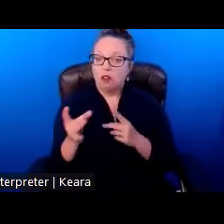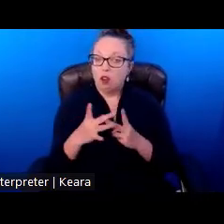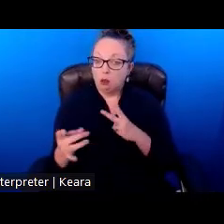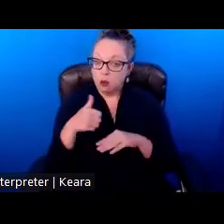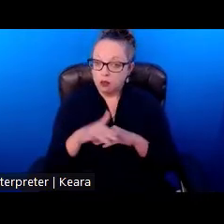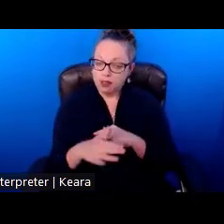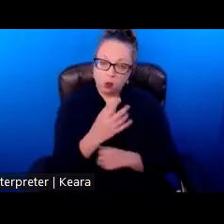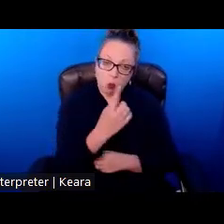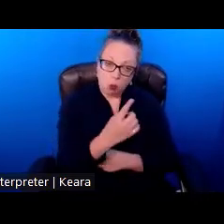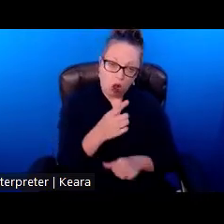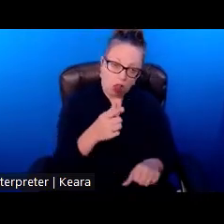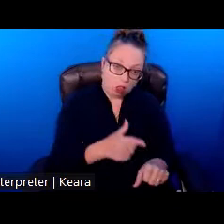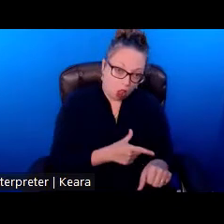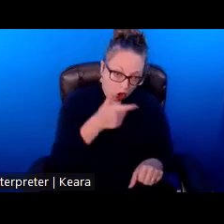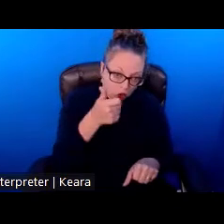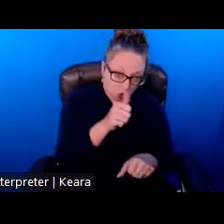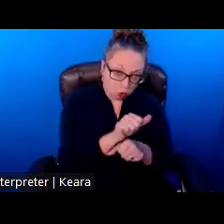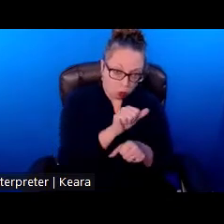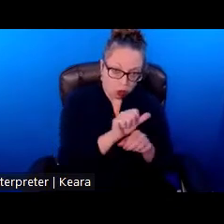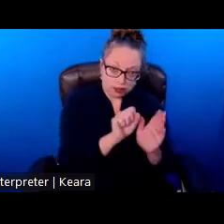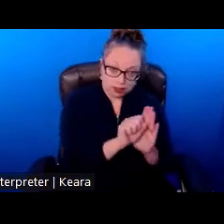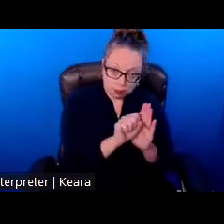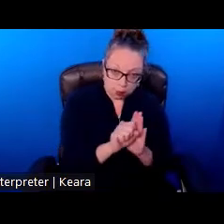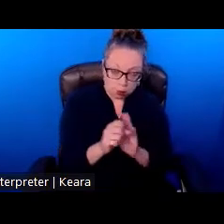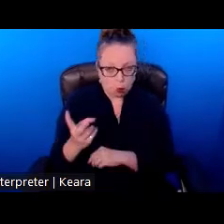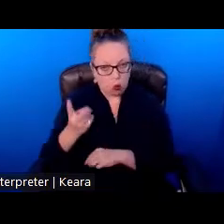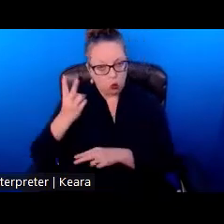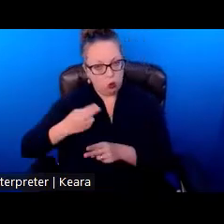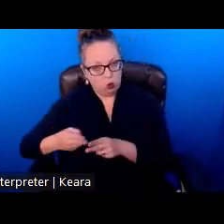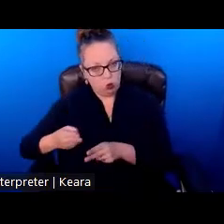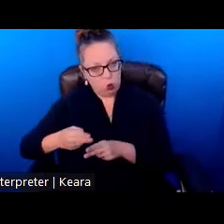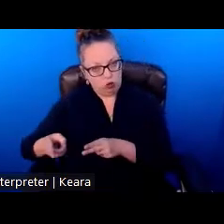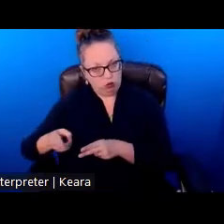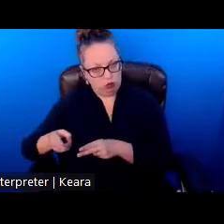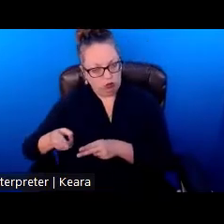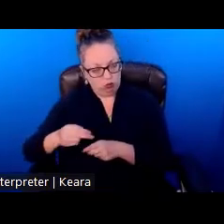one, longer work sample OR two, shorter work samples: